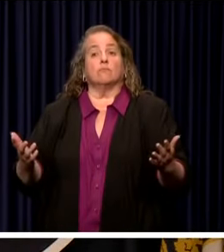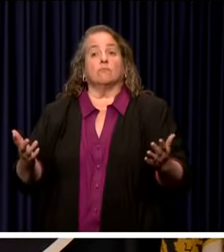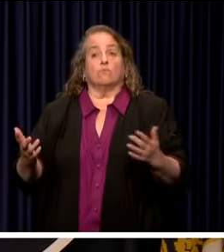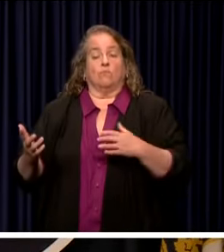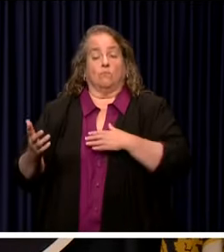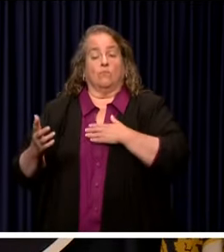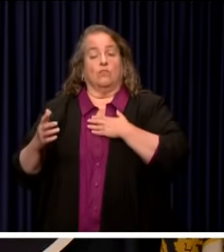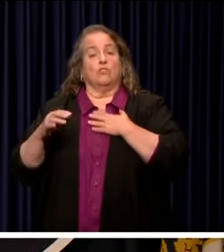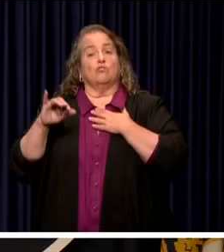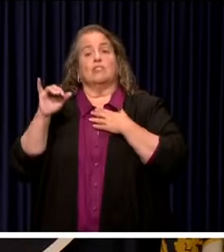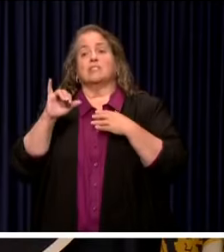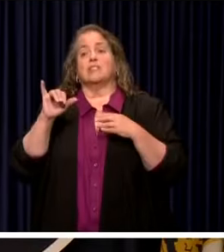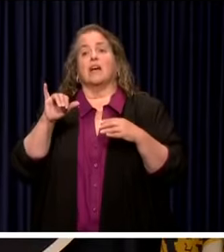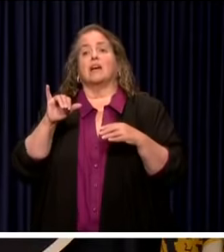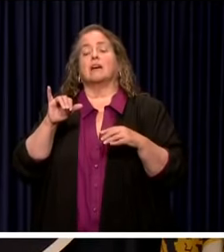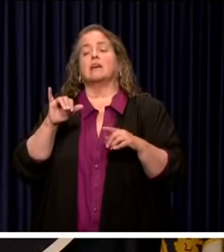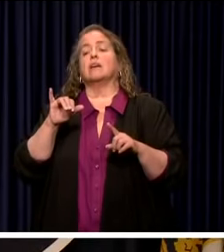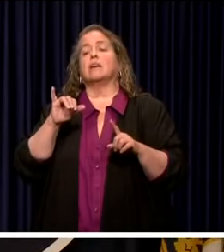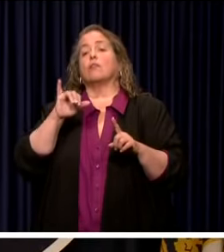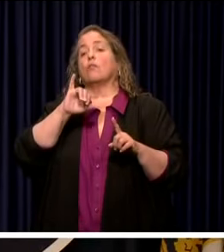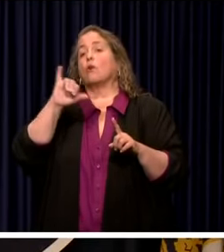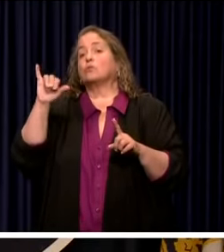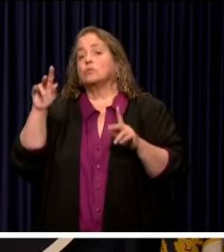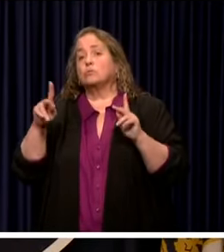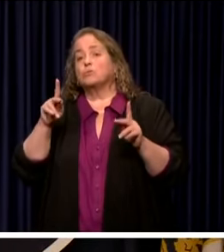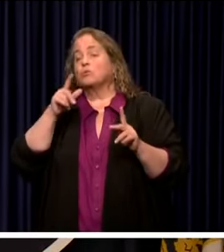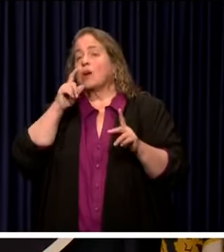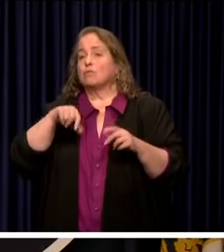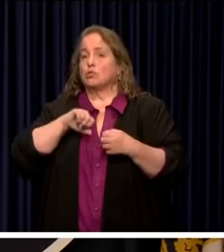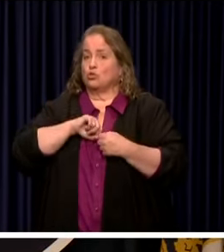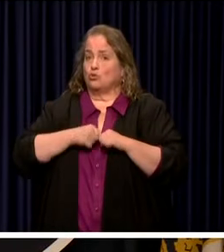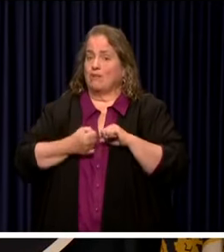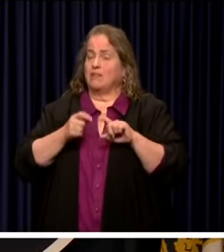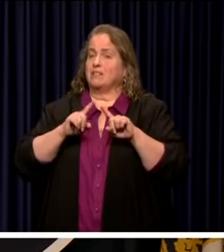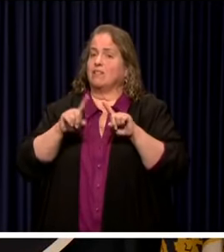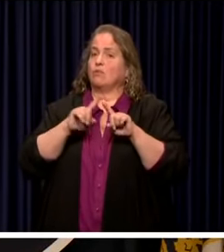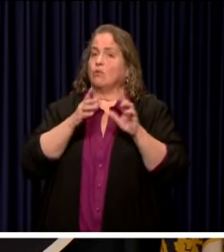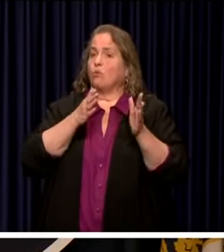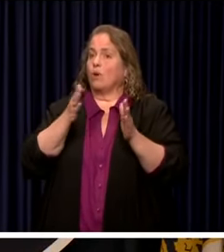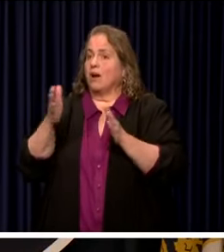5.24% MULTI-RACIAL.